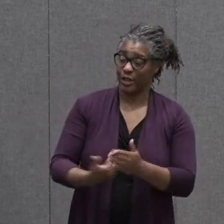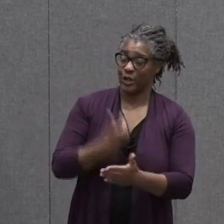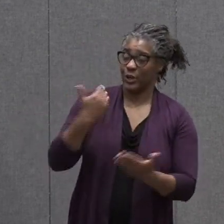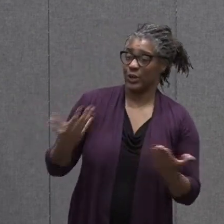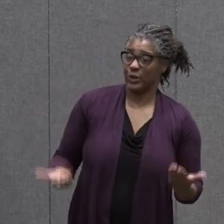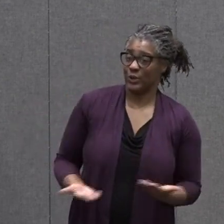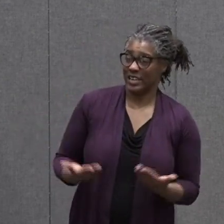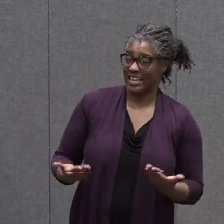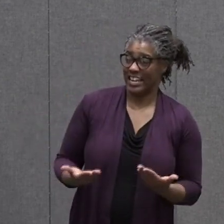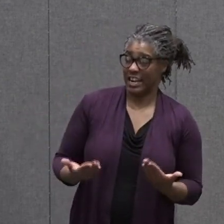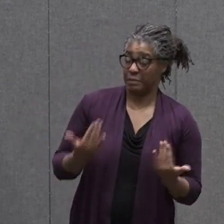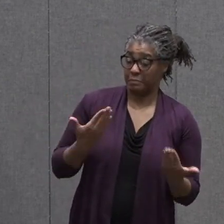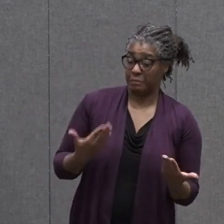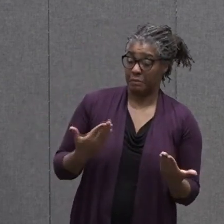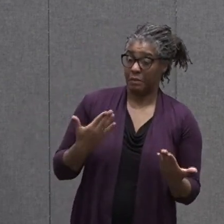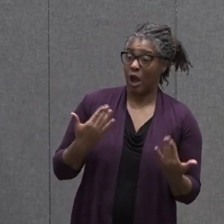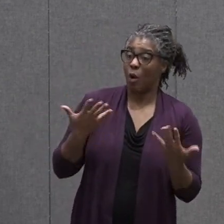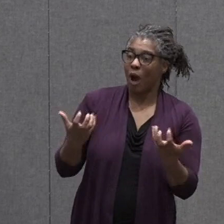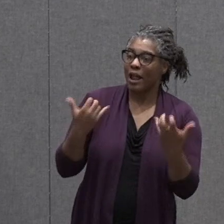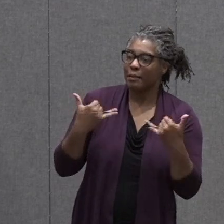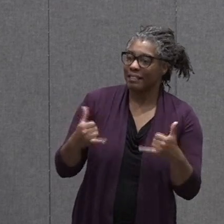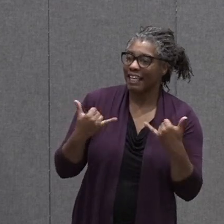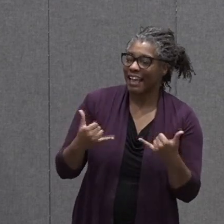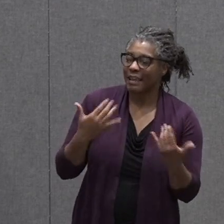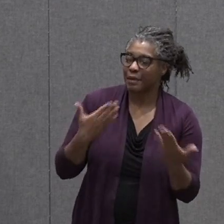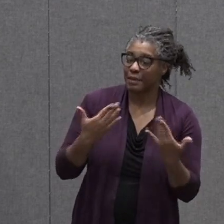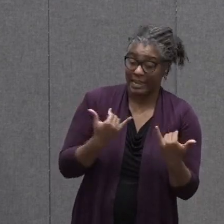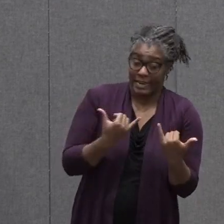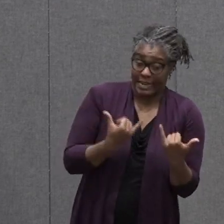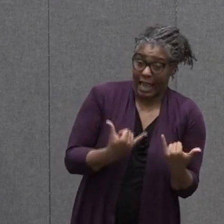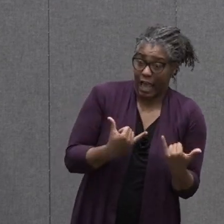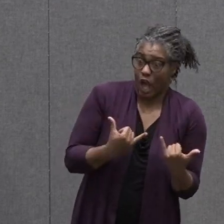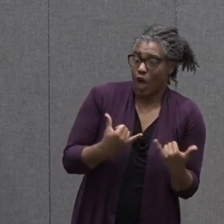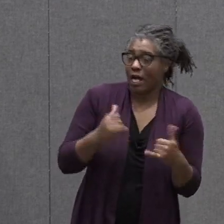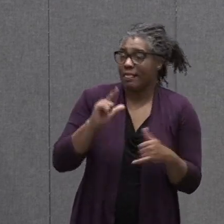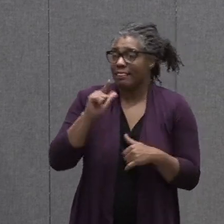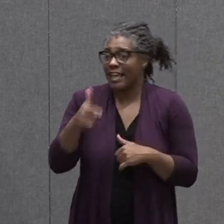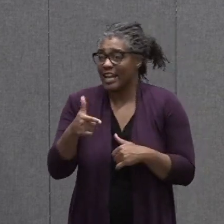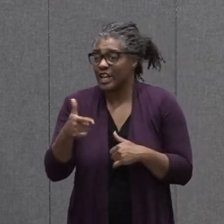or even all day. I'll make you chuckle deep down in your belly,